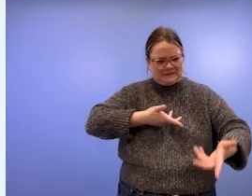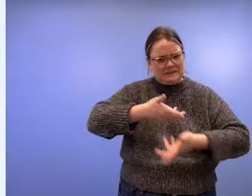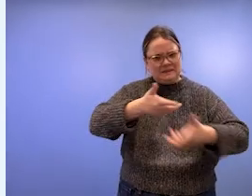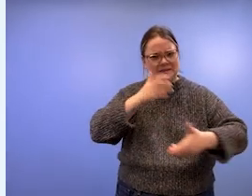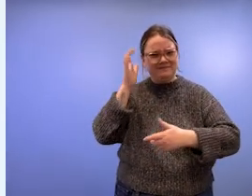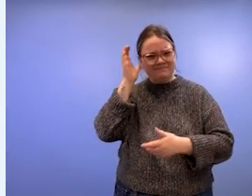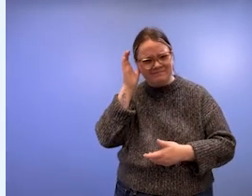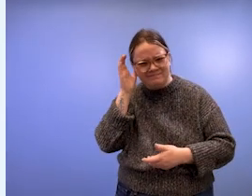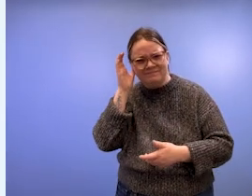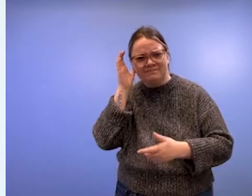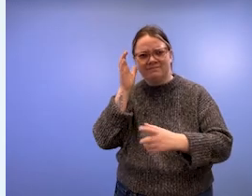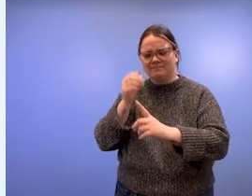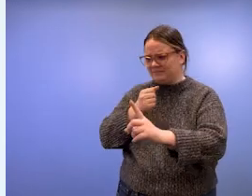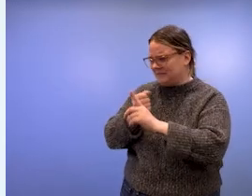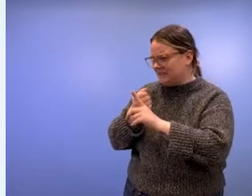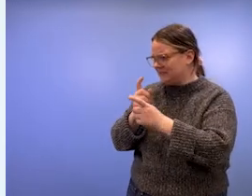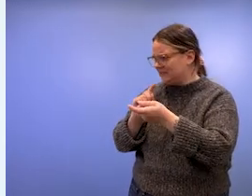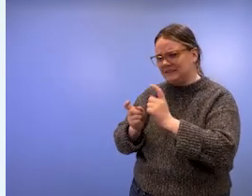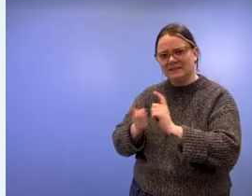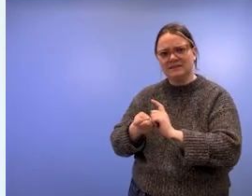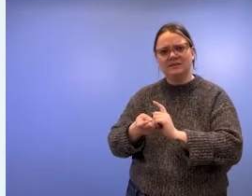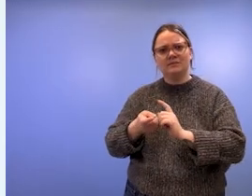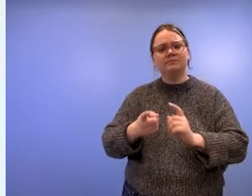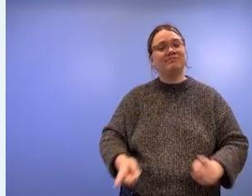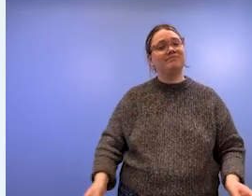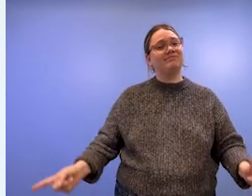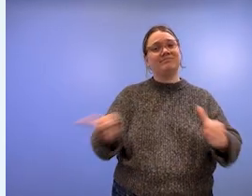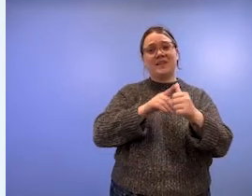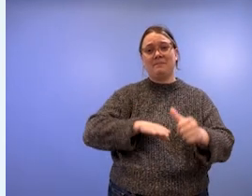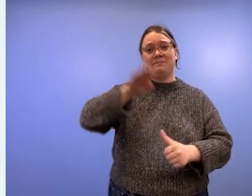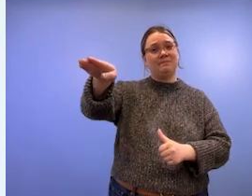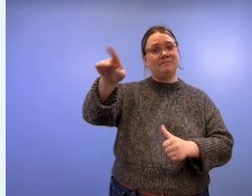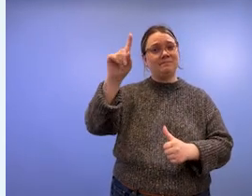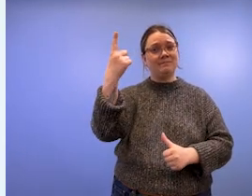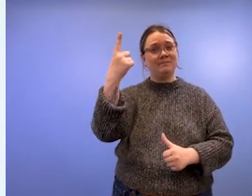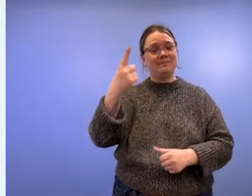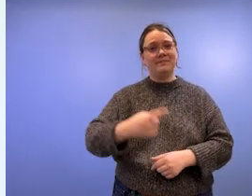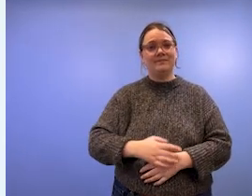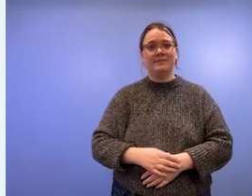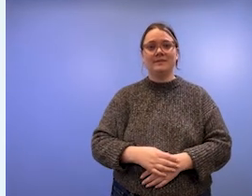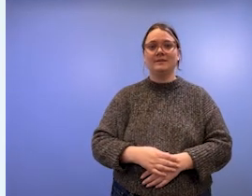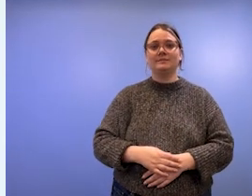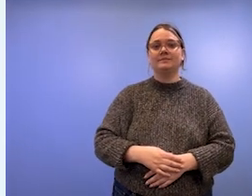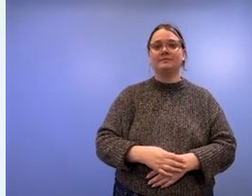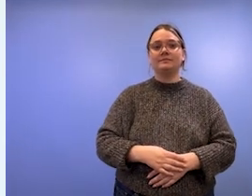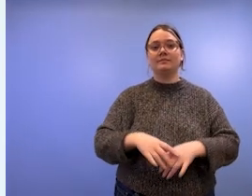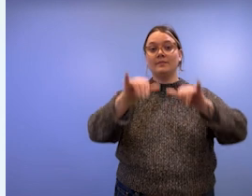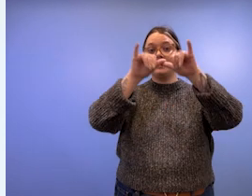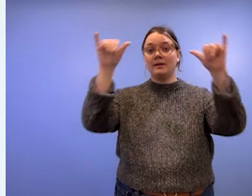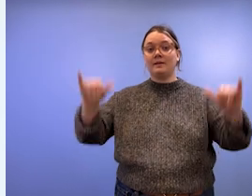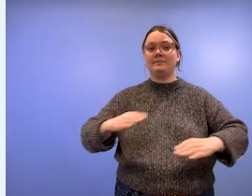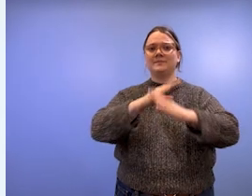listening to those affected is the most important first step. So systemic barriers are policies,